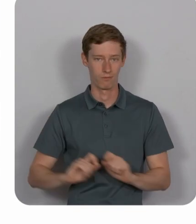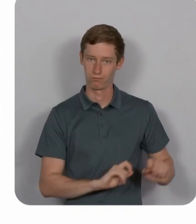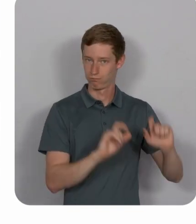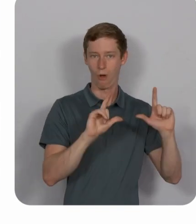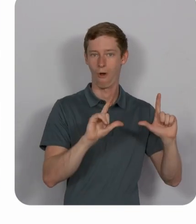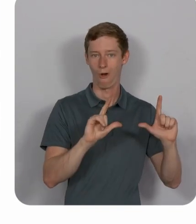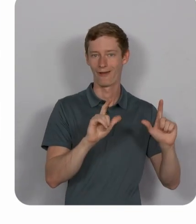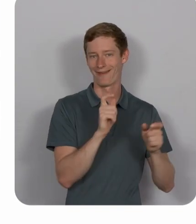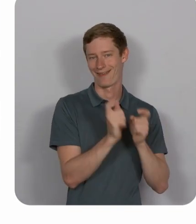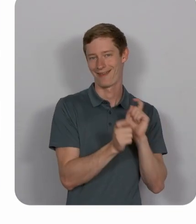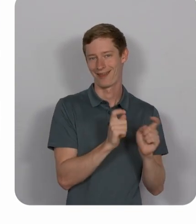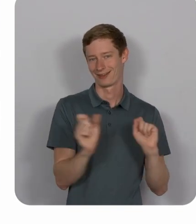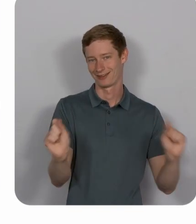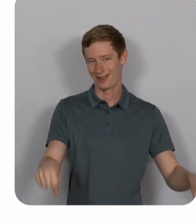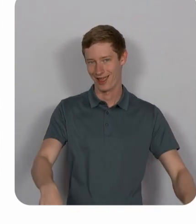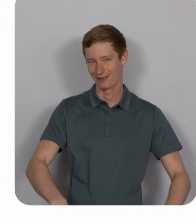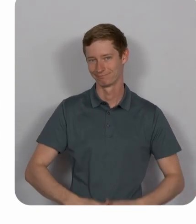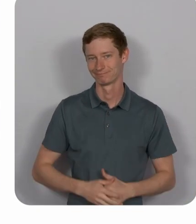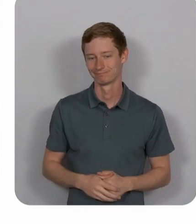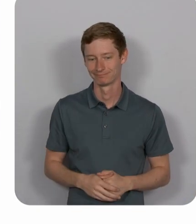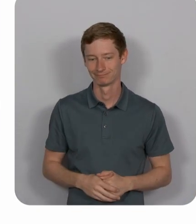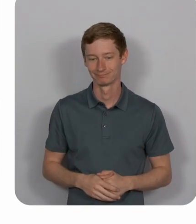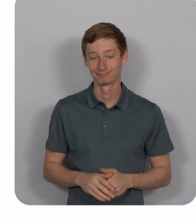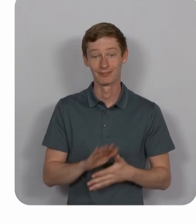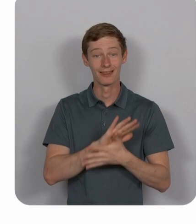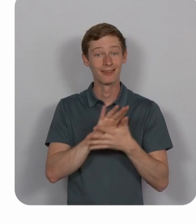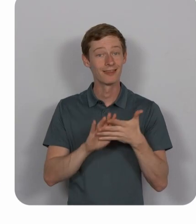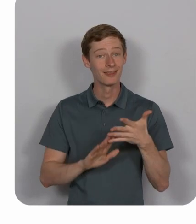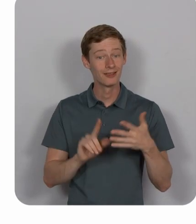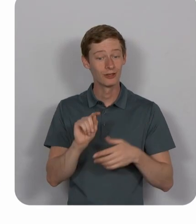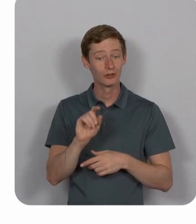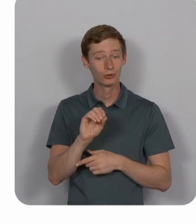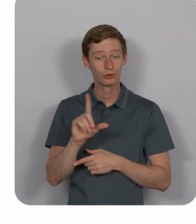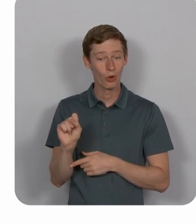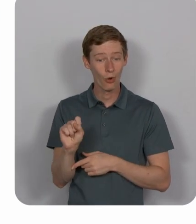These tools help you to create with code.